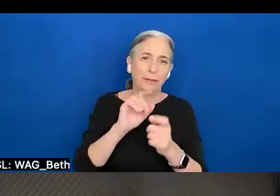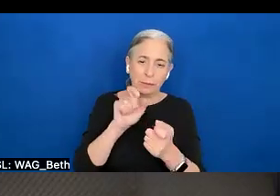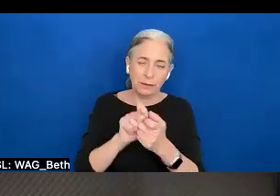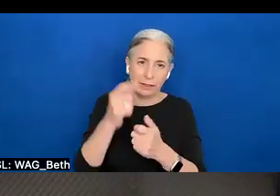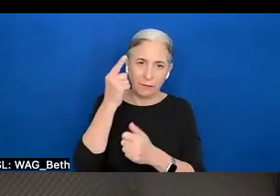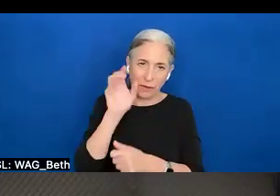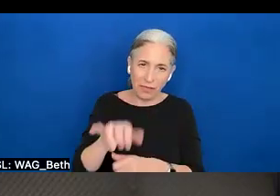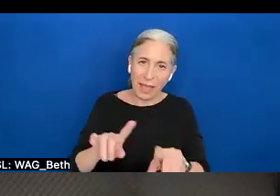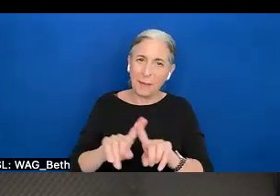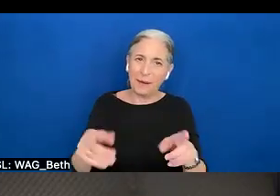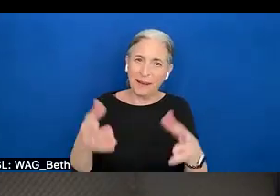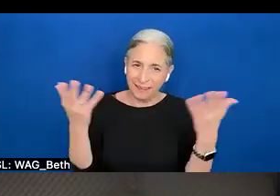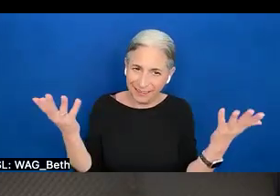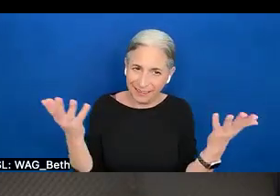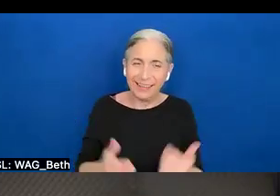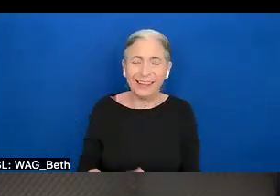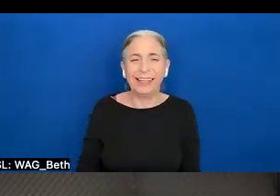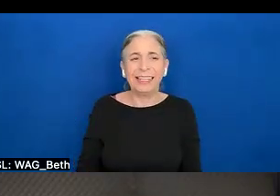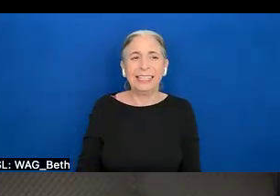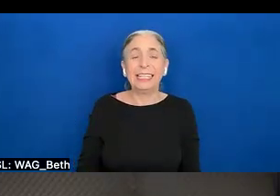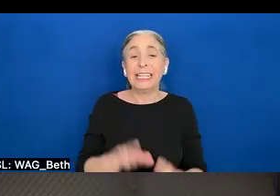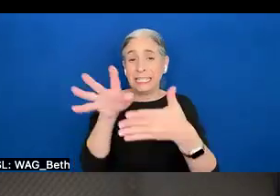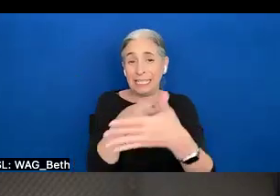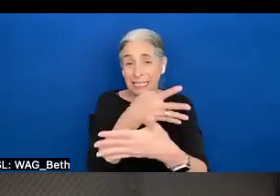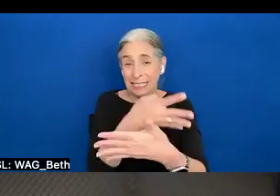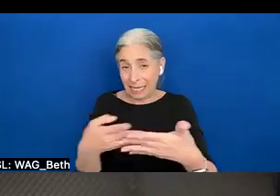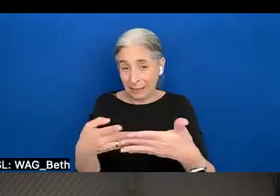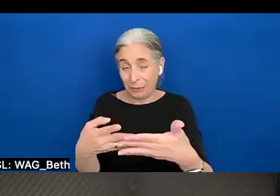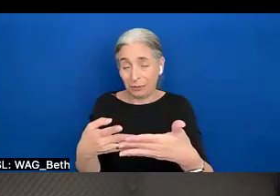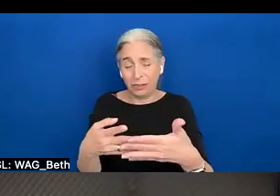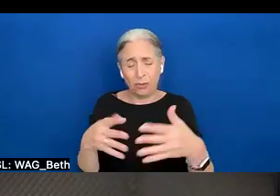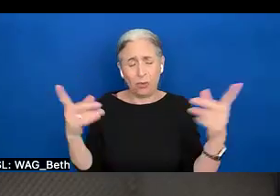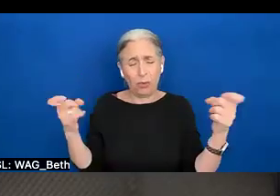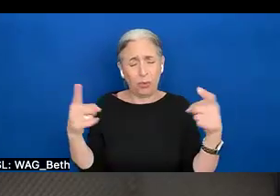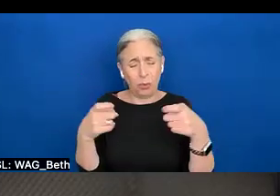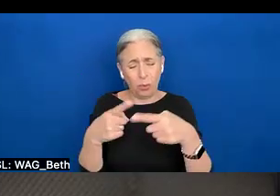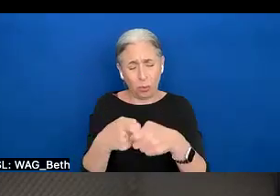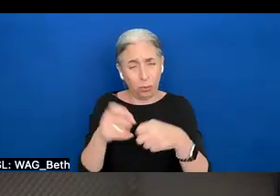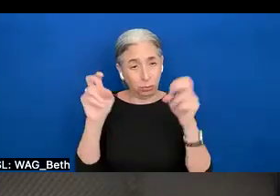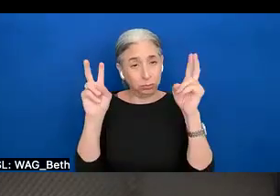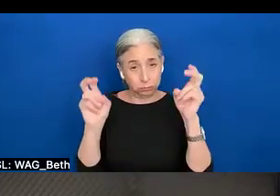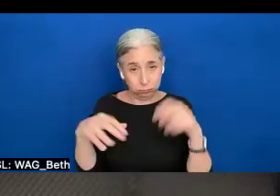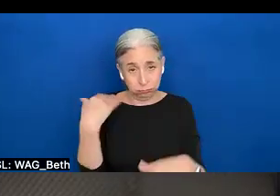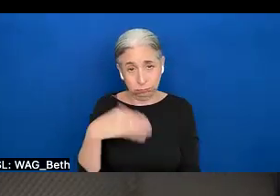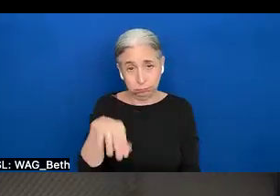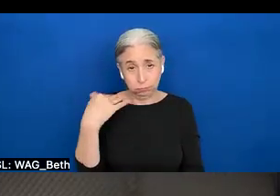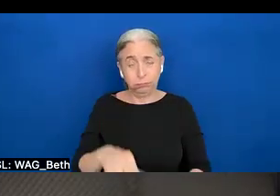Because table is a quite complex topic.